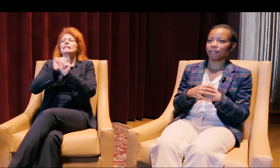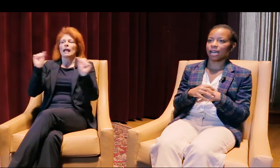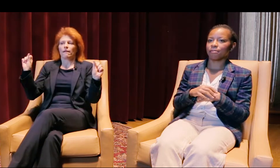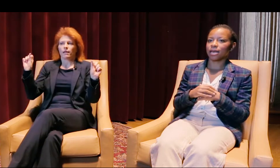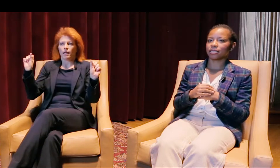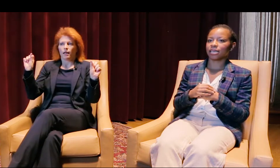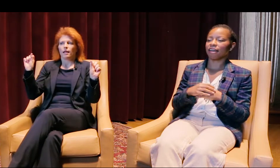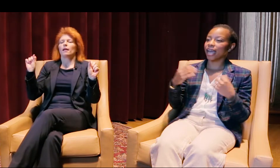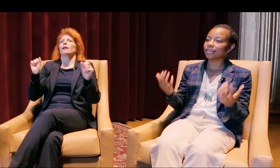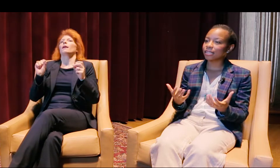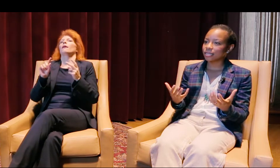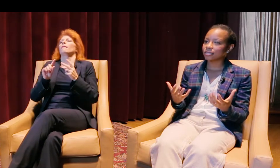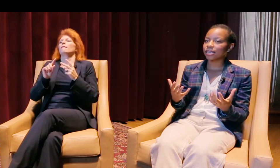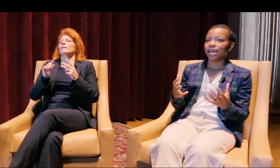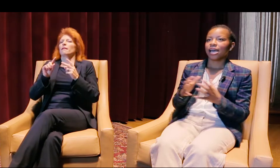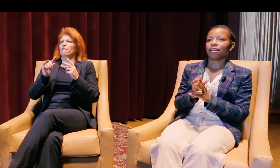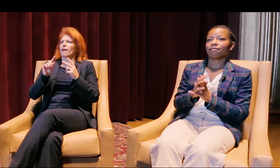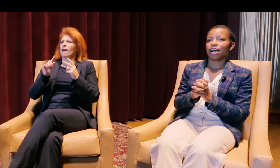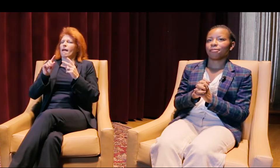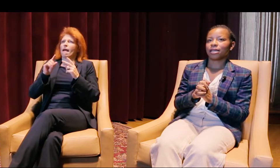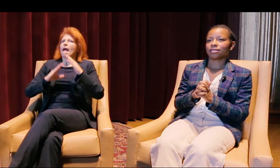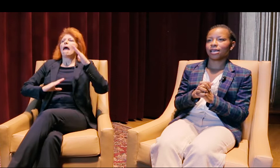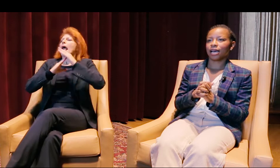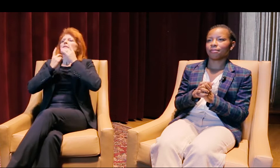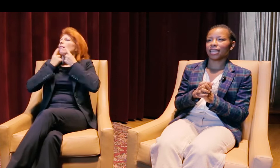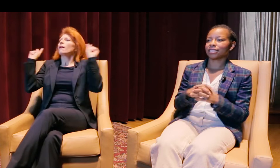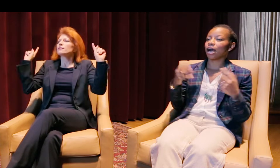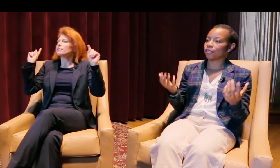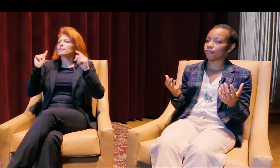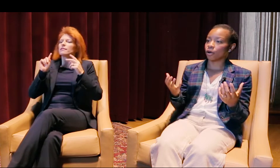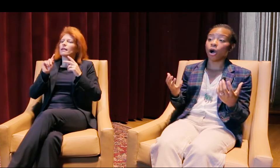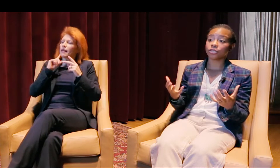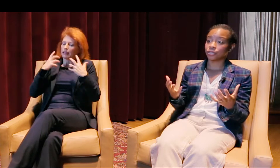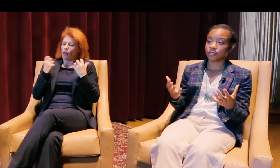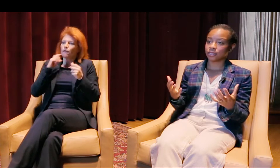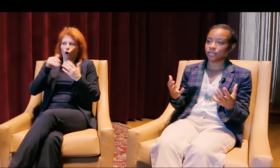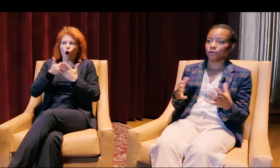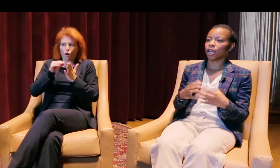an environment of excellence, an environment that is healthy for all students